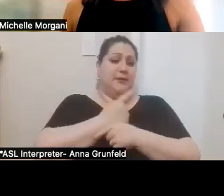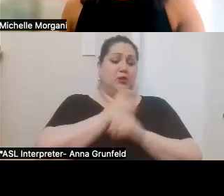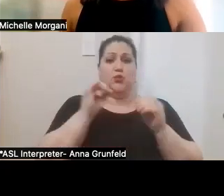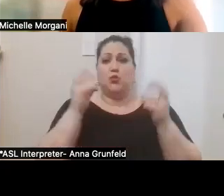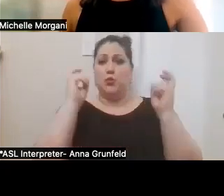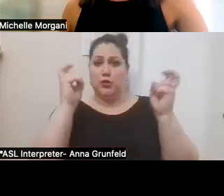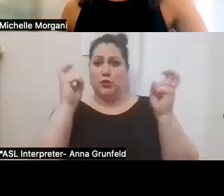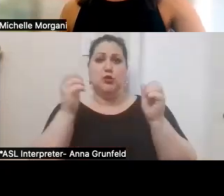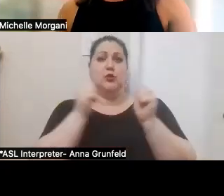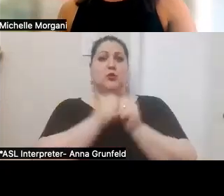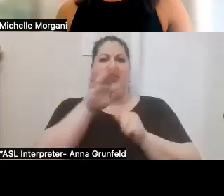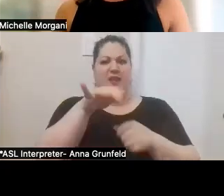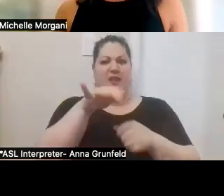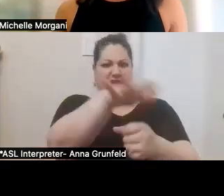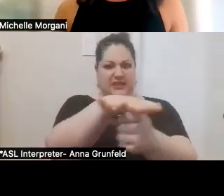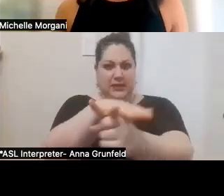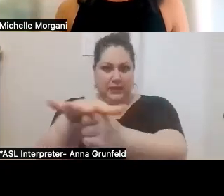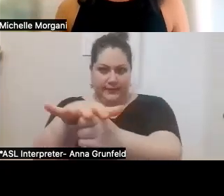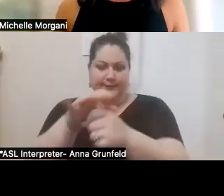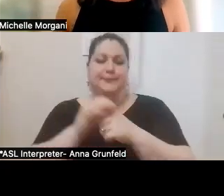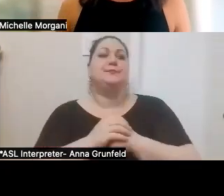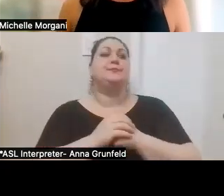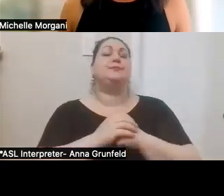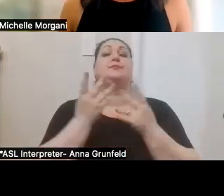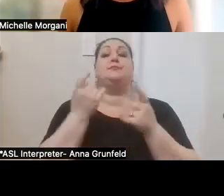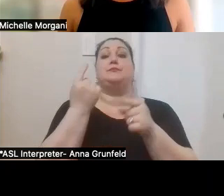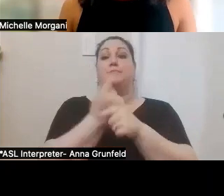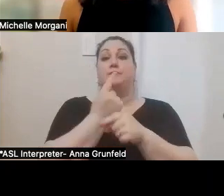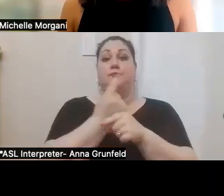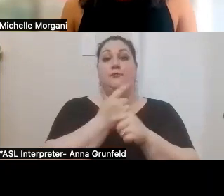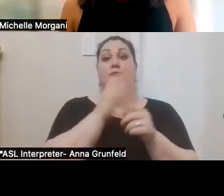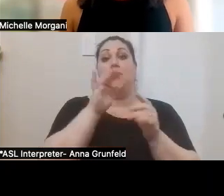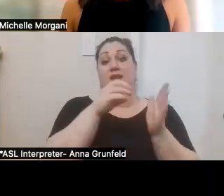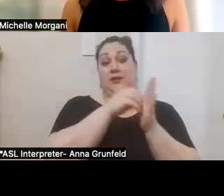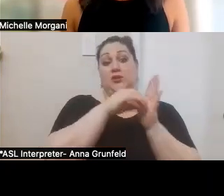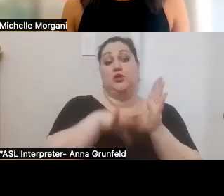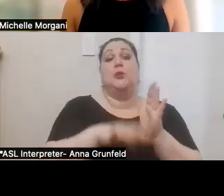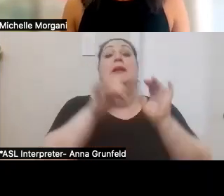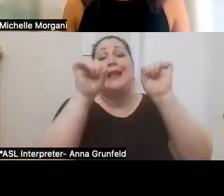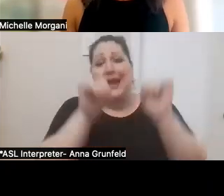Again, ensuring that the student is able to complete